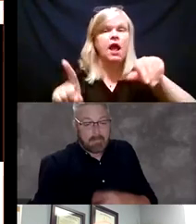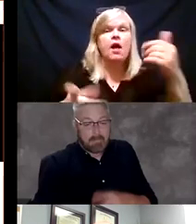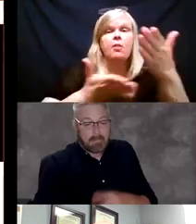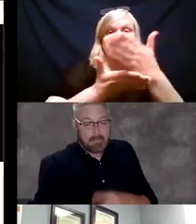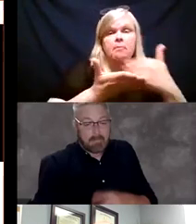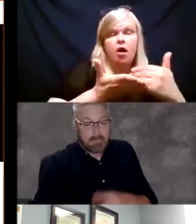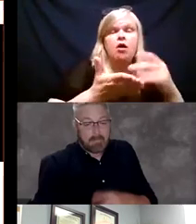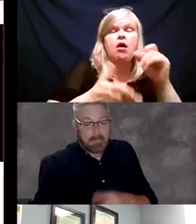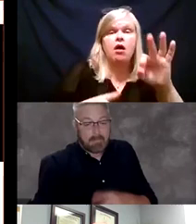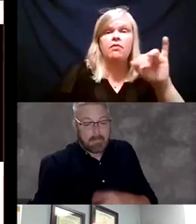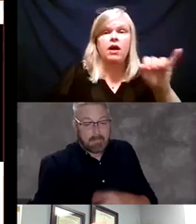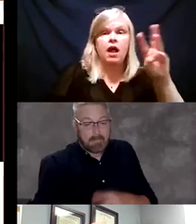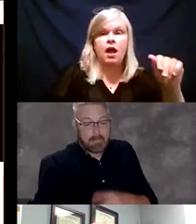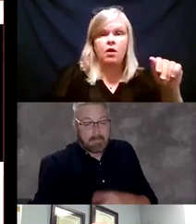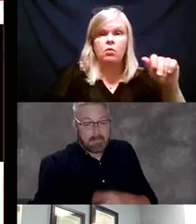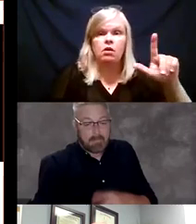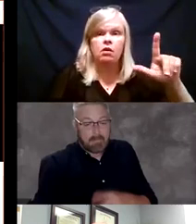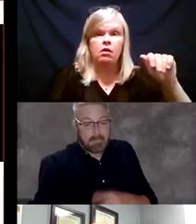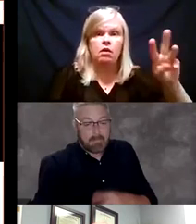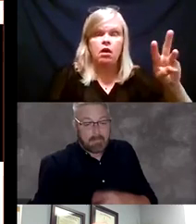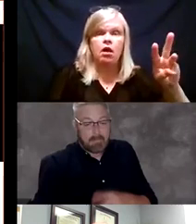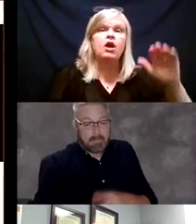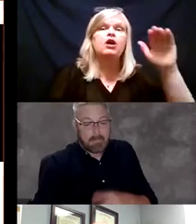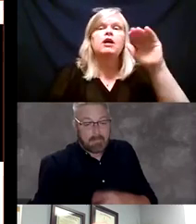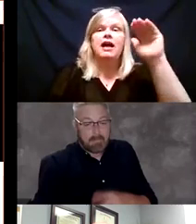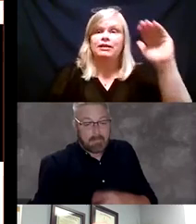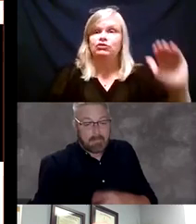LAW WHERE A CHILD AND DEFINED DIFFERENTLY, BUT FOR OUR